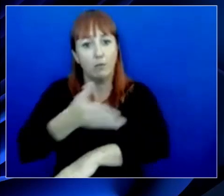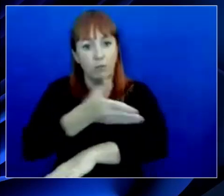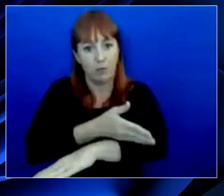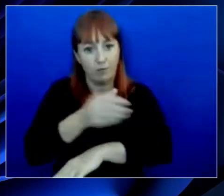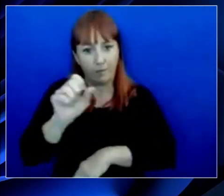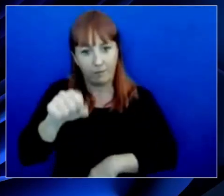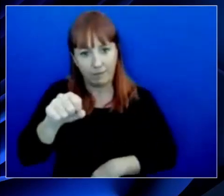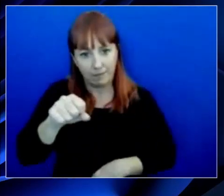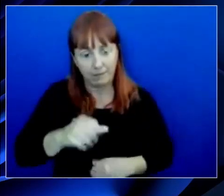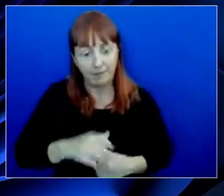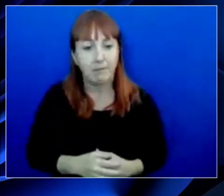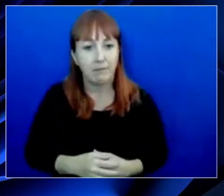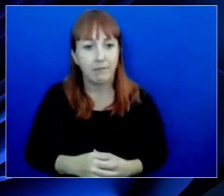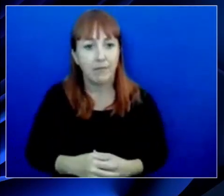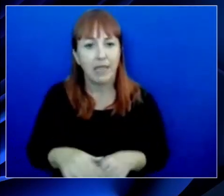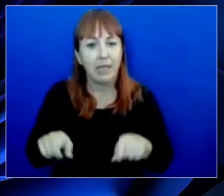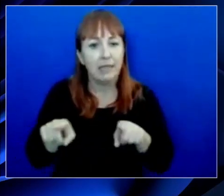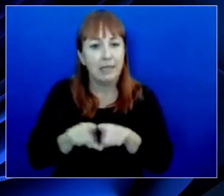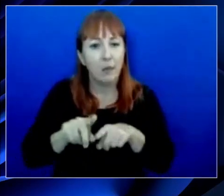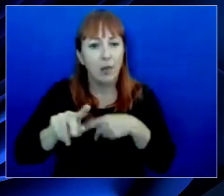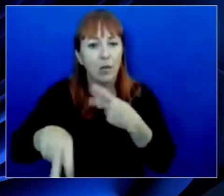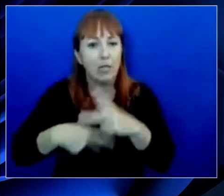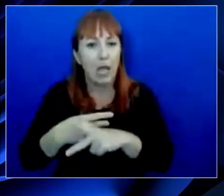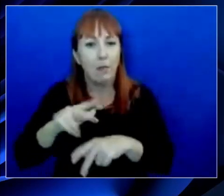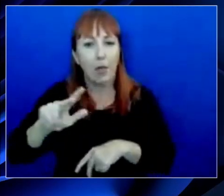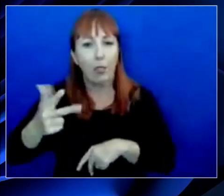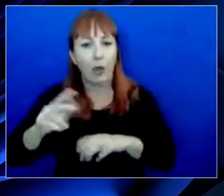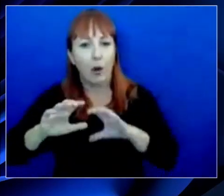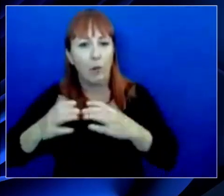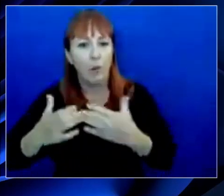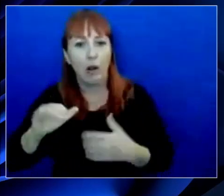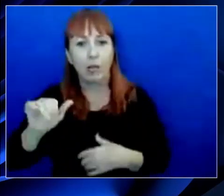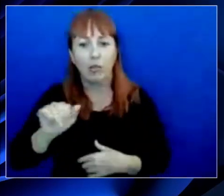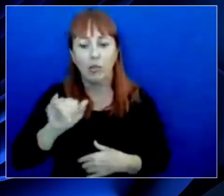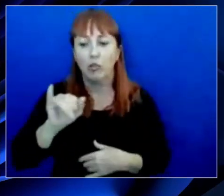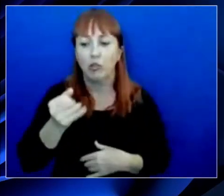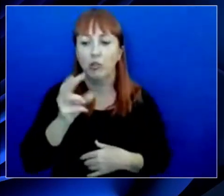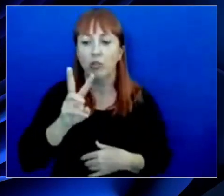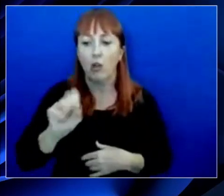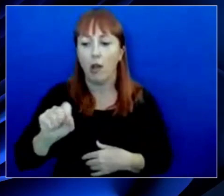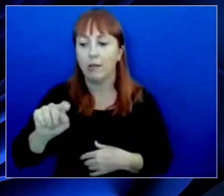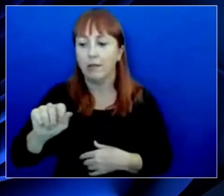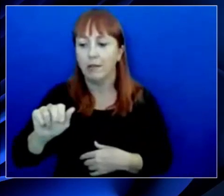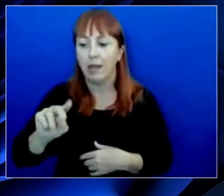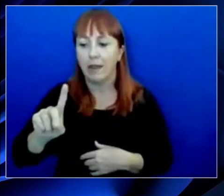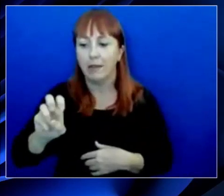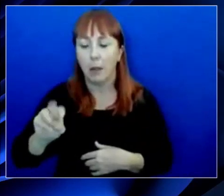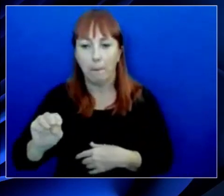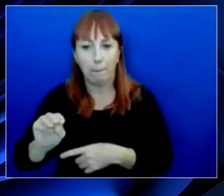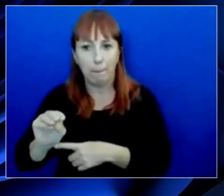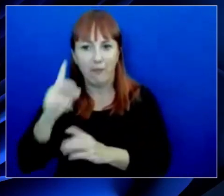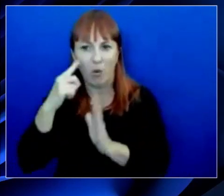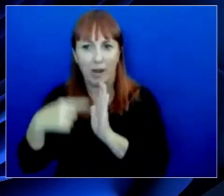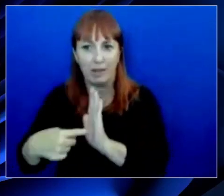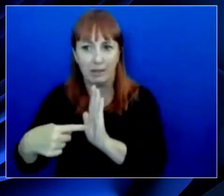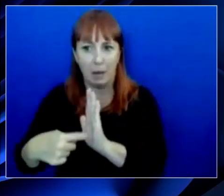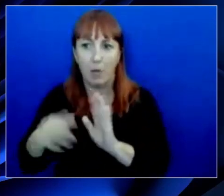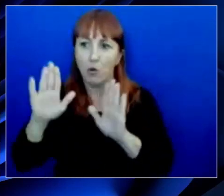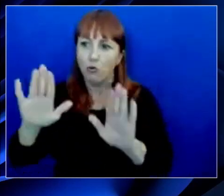Similar to what third party provides like Jaws tandem for example. It's great feedback and we'll